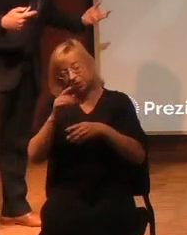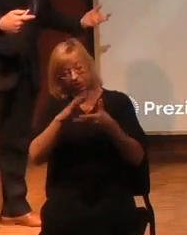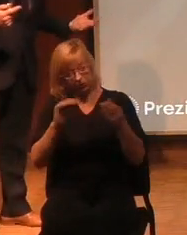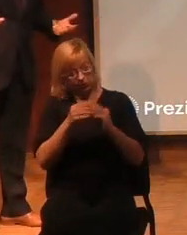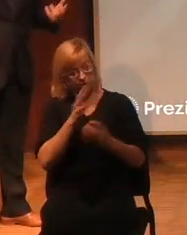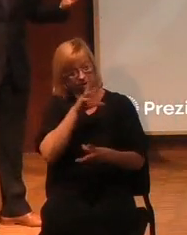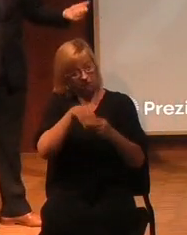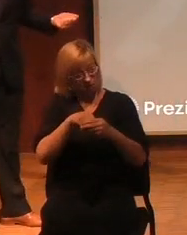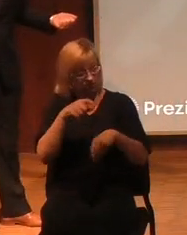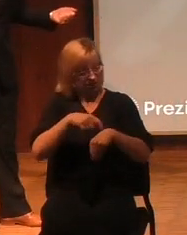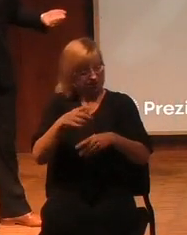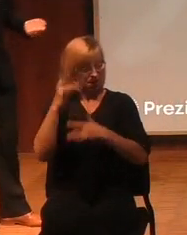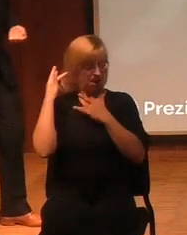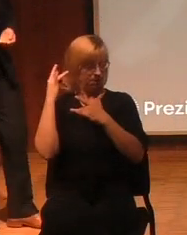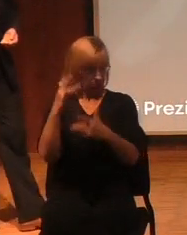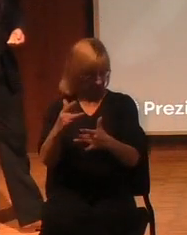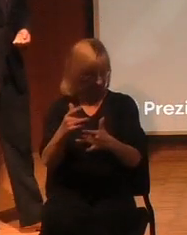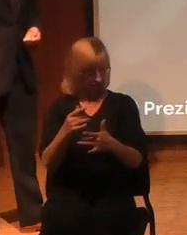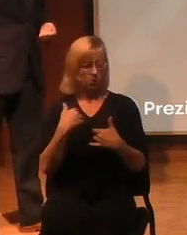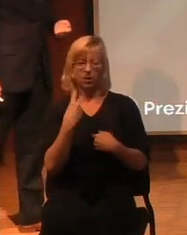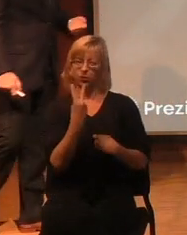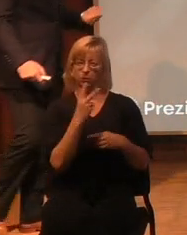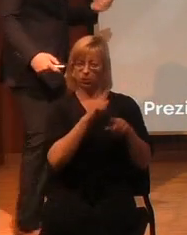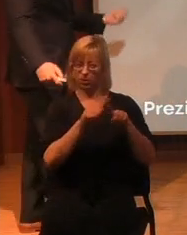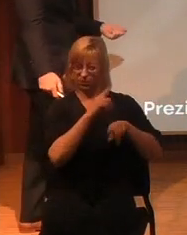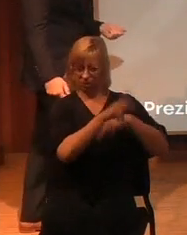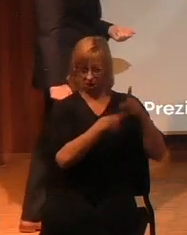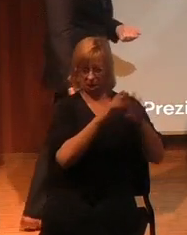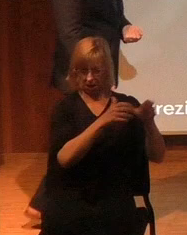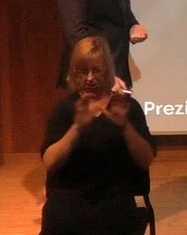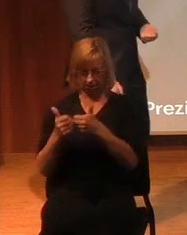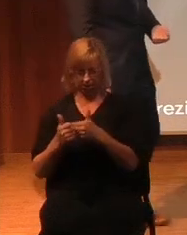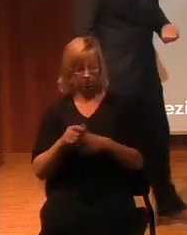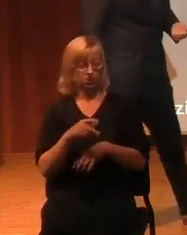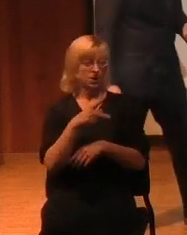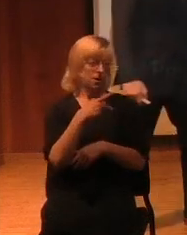into two buckets, in my mind. There's the Plastic Timeline bucket